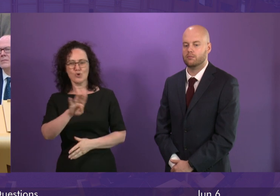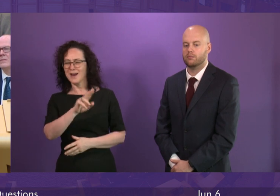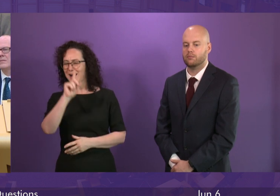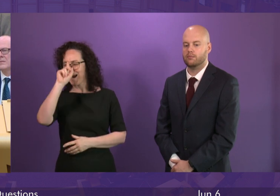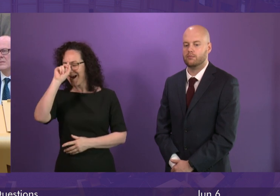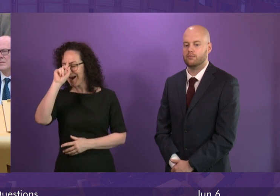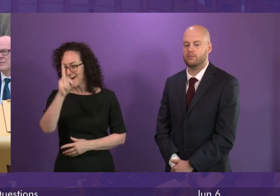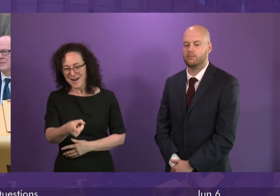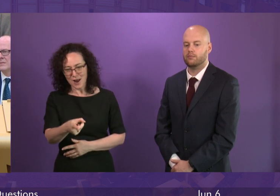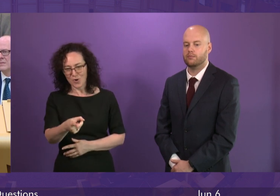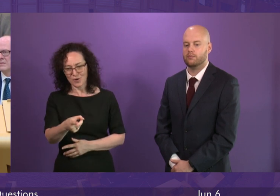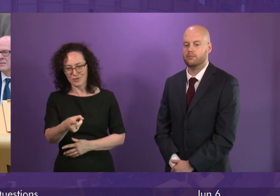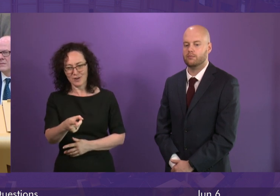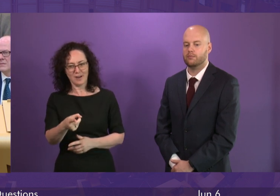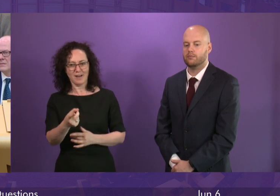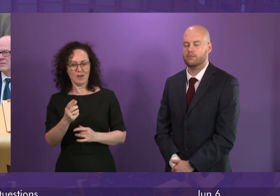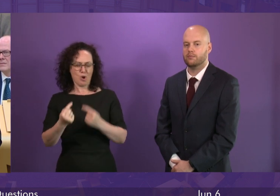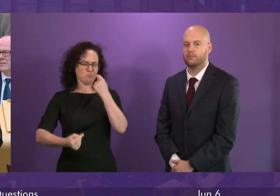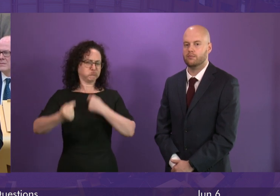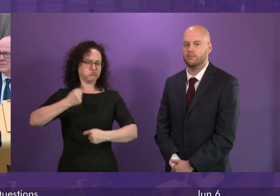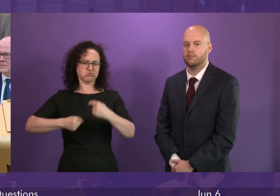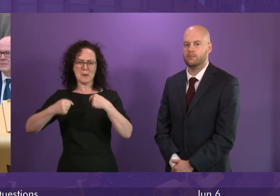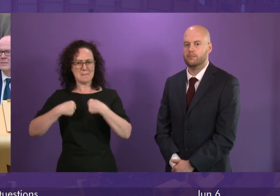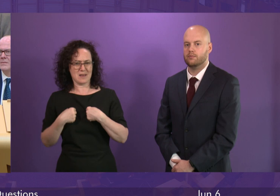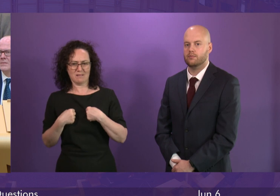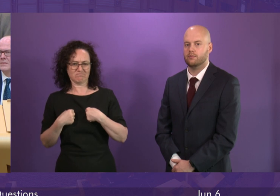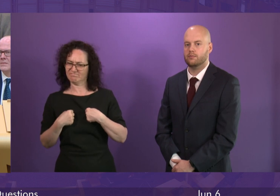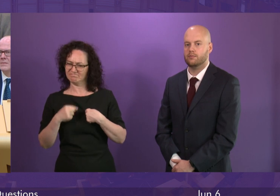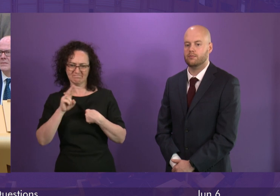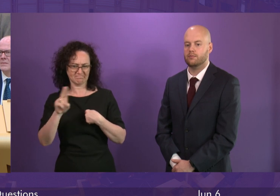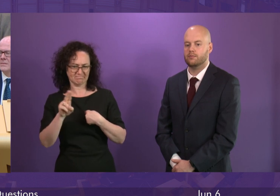responsibility with me across this chamber—[Interruption.] He has crossed the road and is walking on